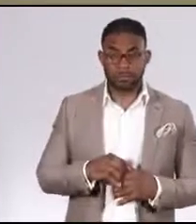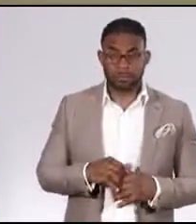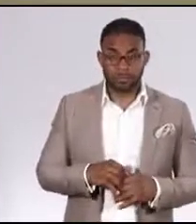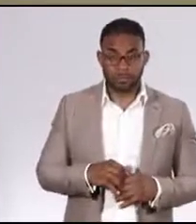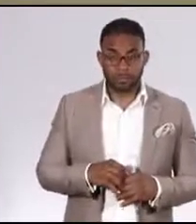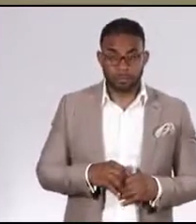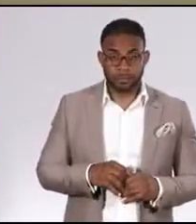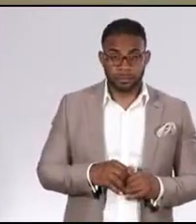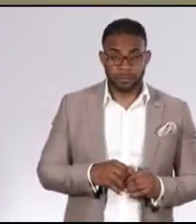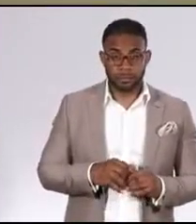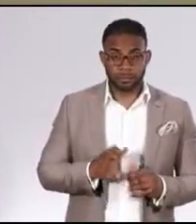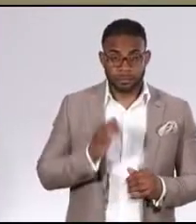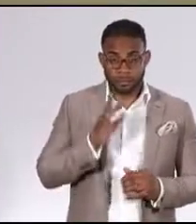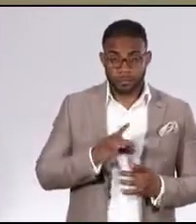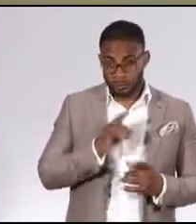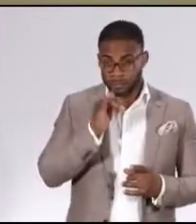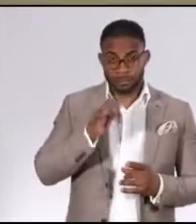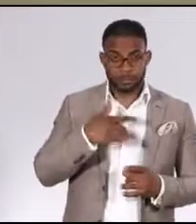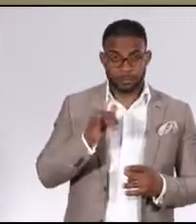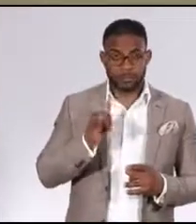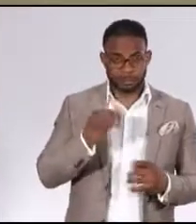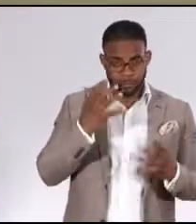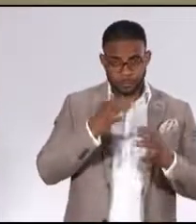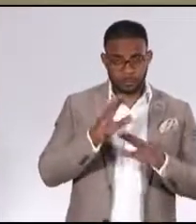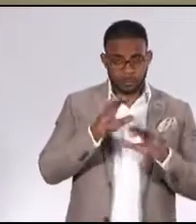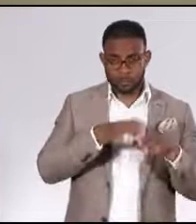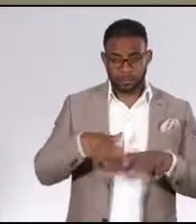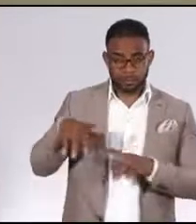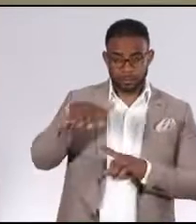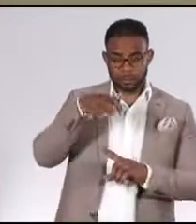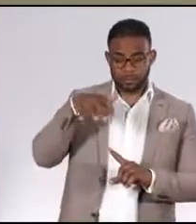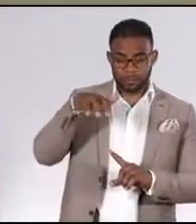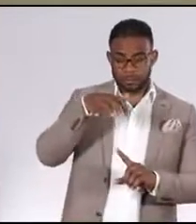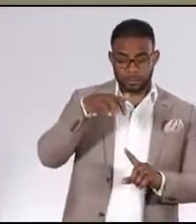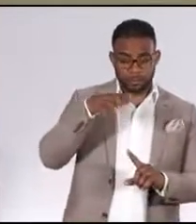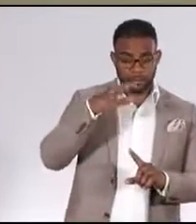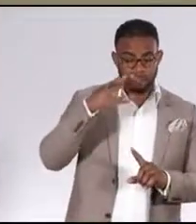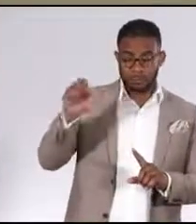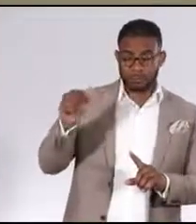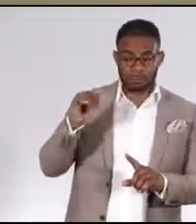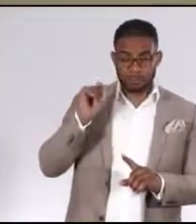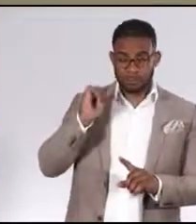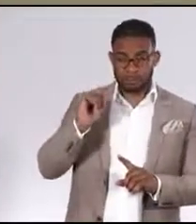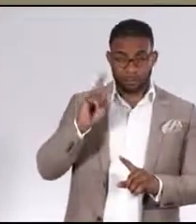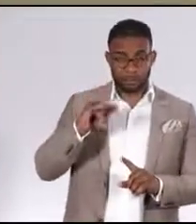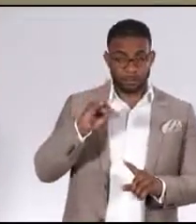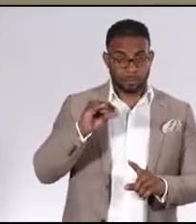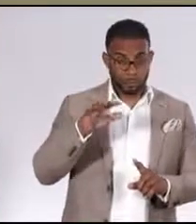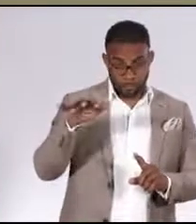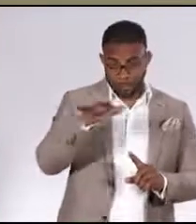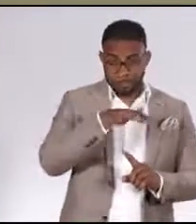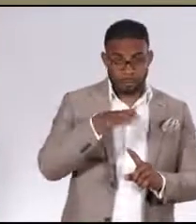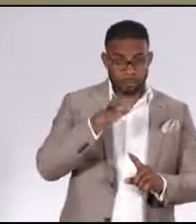I hate to say this, but it feels like a dark cloud hanging over me that just won't go away so it's, all I can do to just accept the situation.